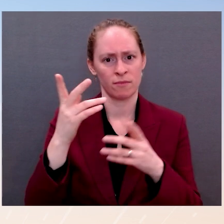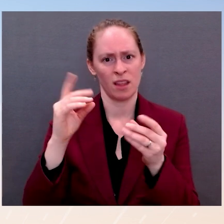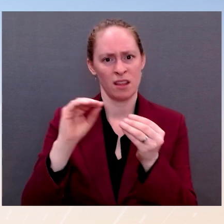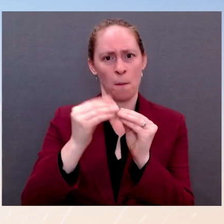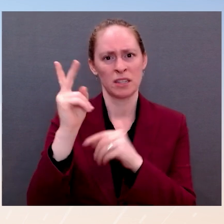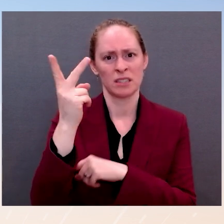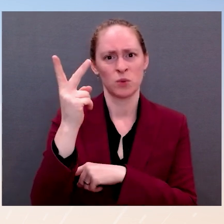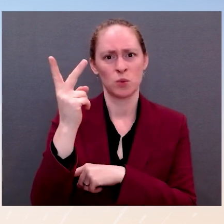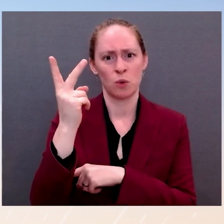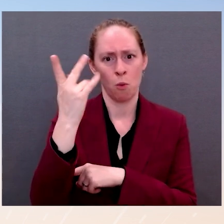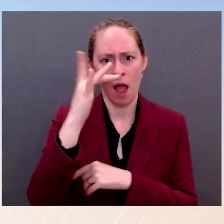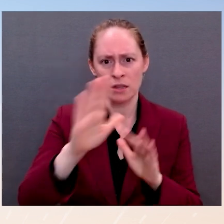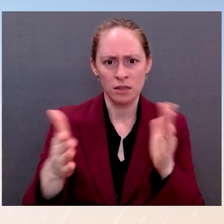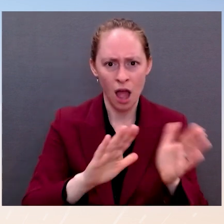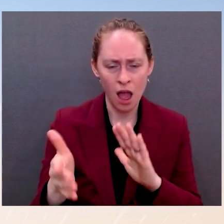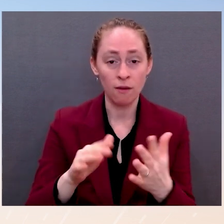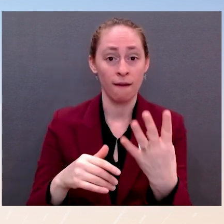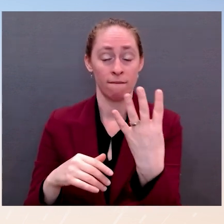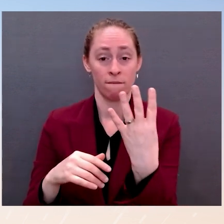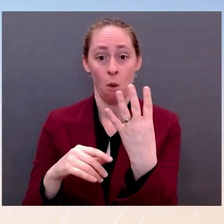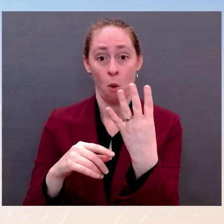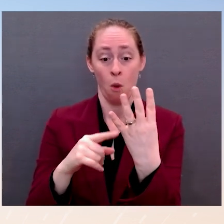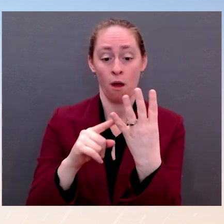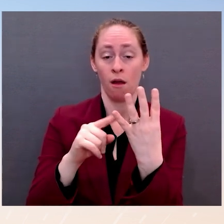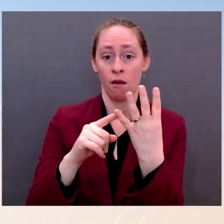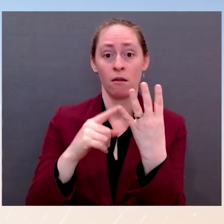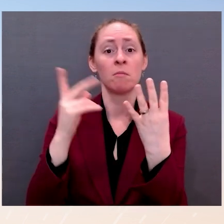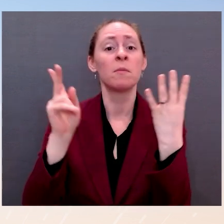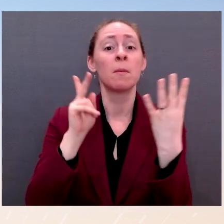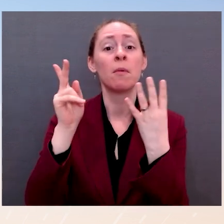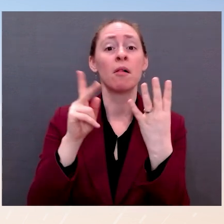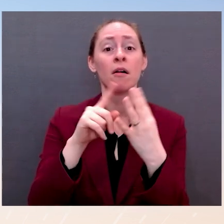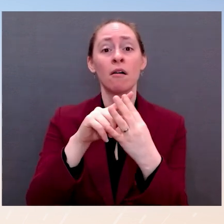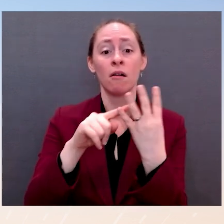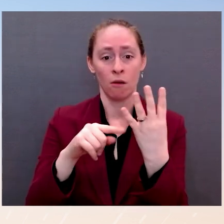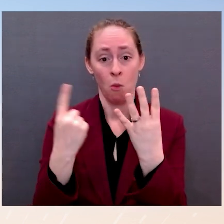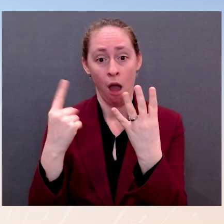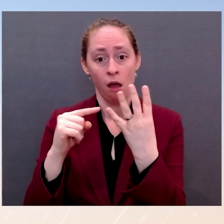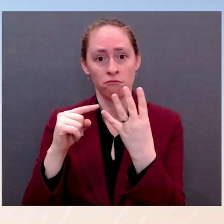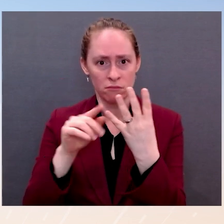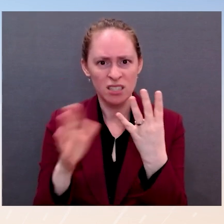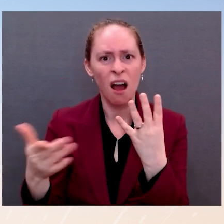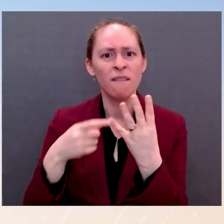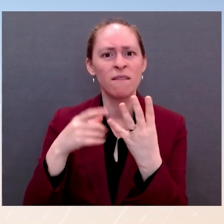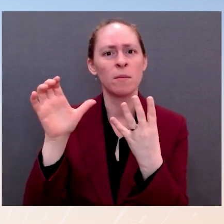And this is withstanding the recent rise of COVID-19. So one of the leading causes of death,